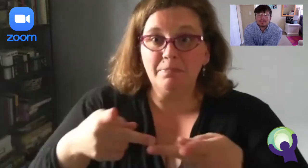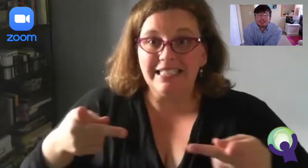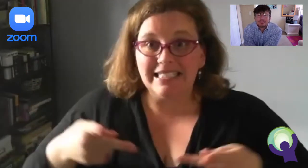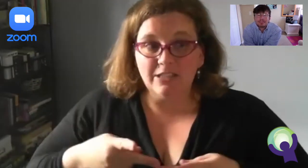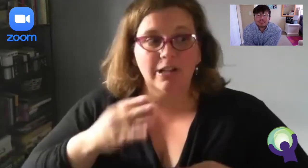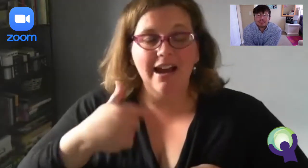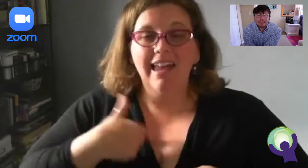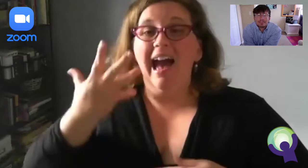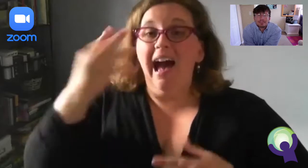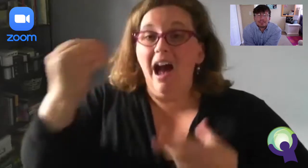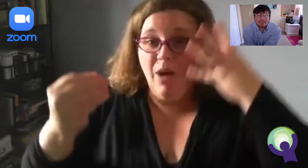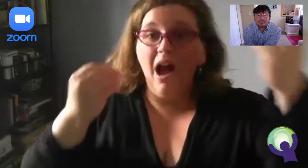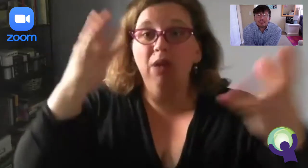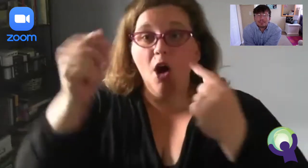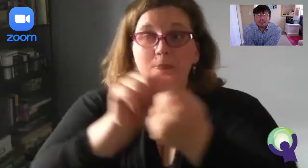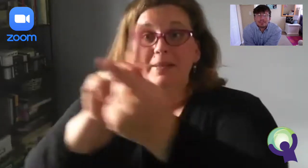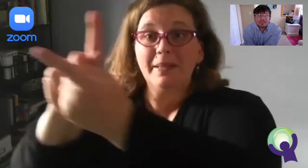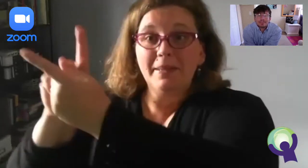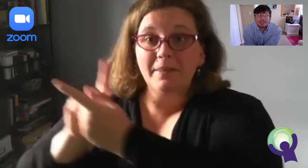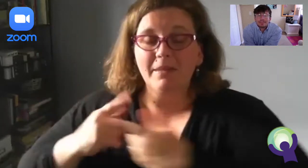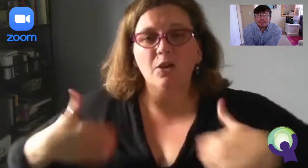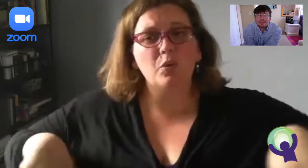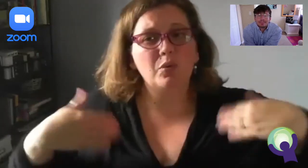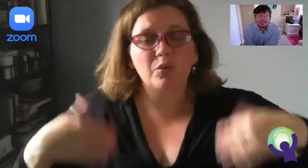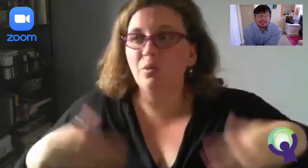I never realized that until I moved to this position and now I'm out meeting so